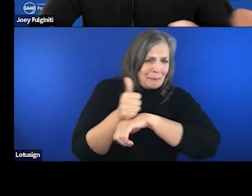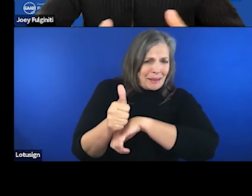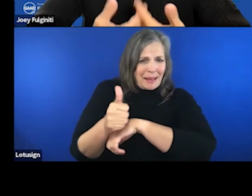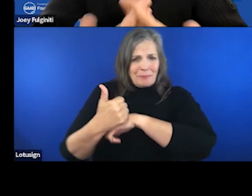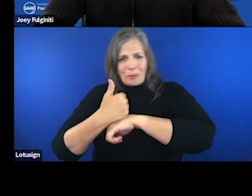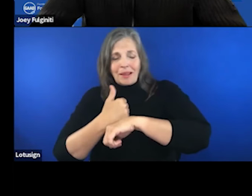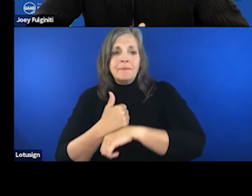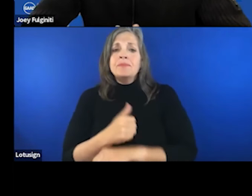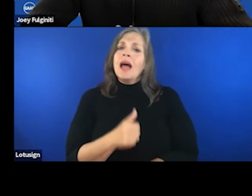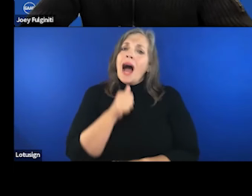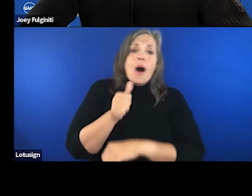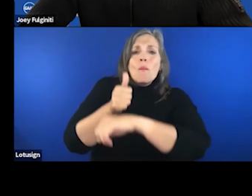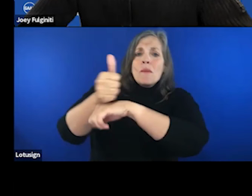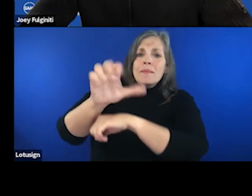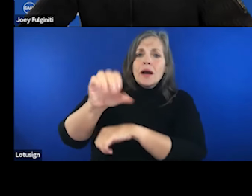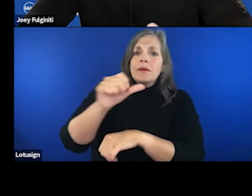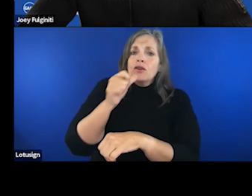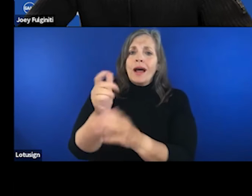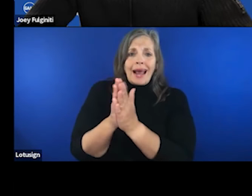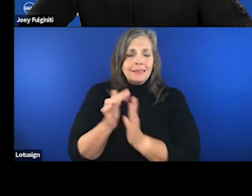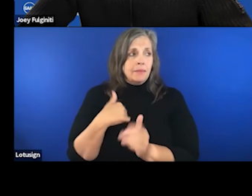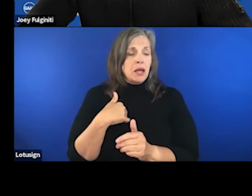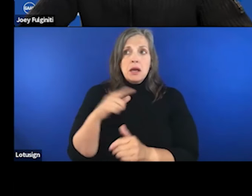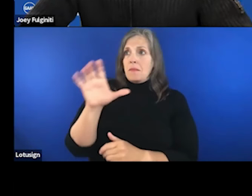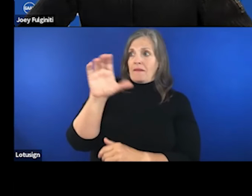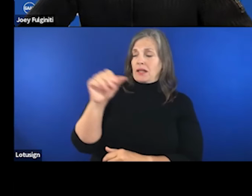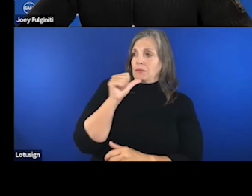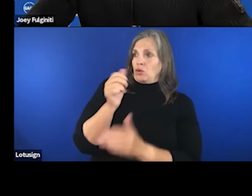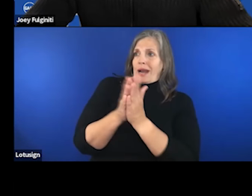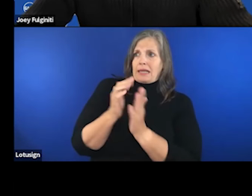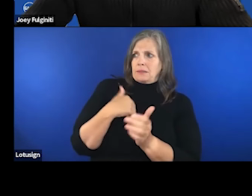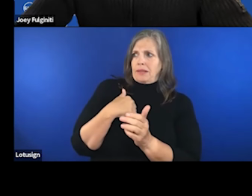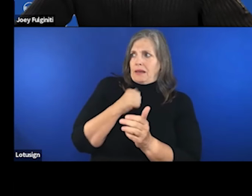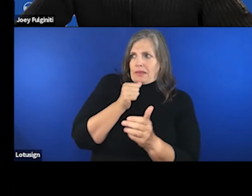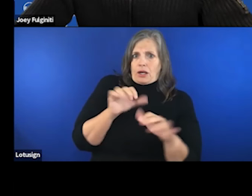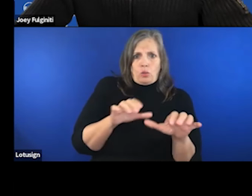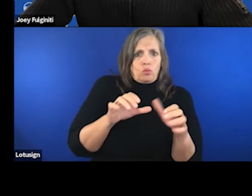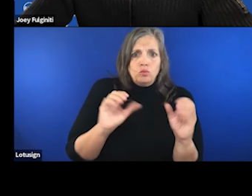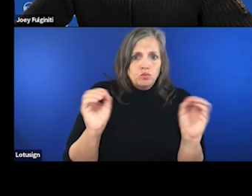me but if the company doesn't ask you to do it you kind of won't do it so here at diamond we have